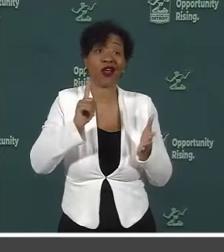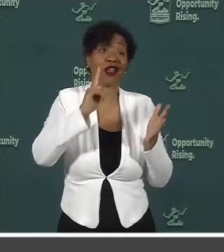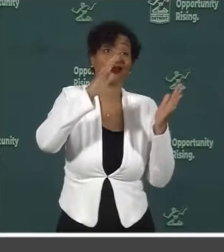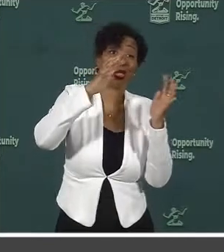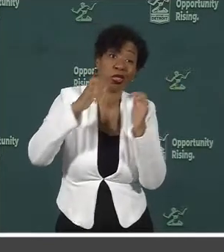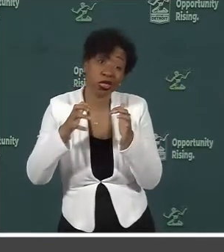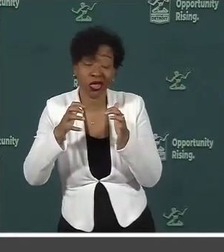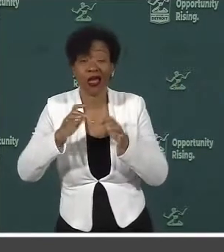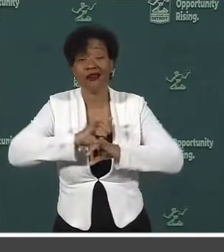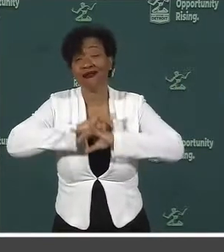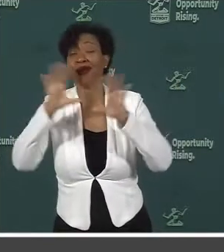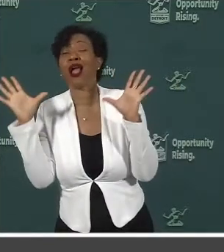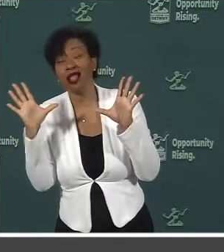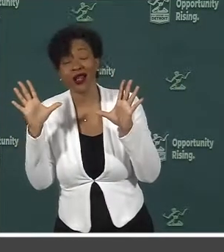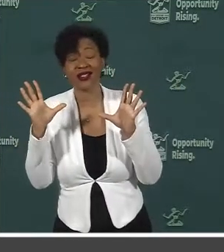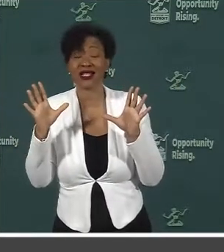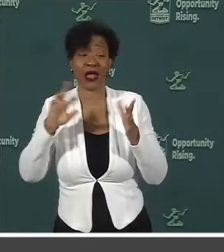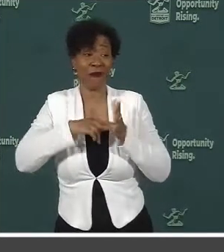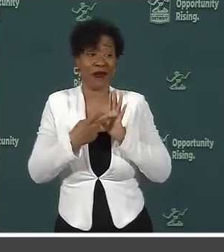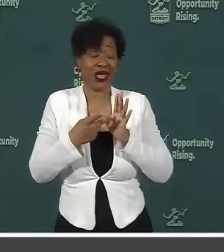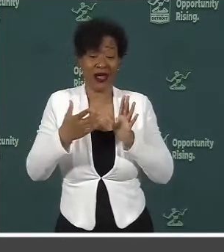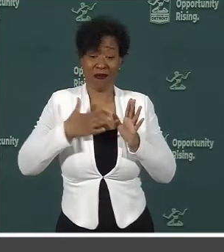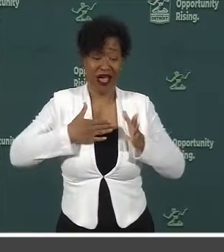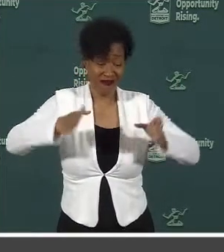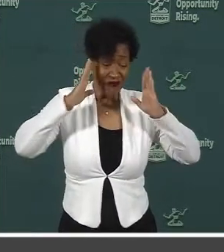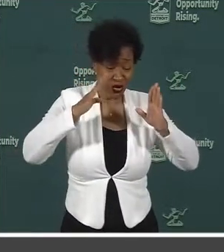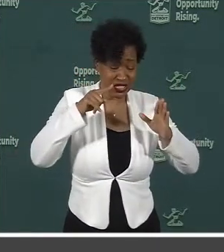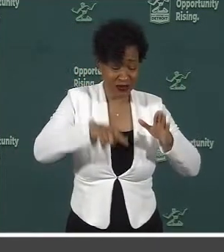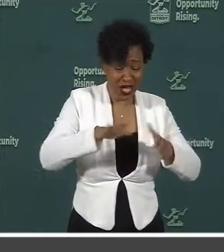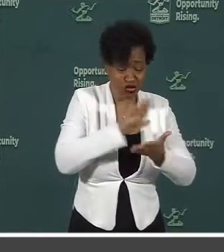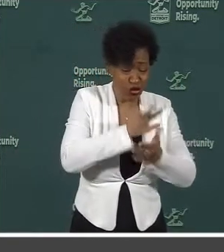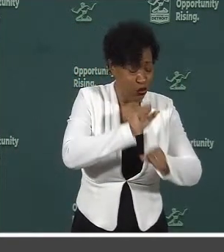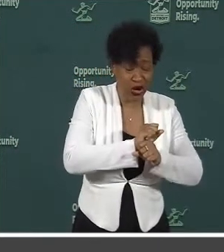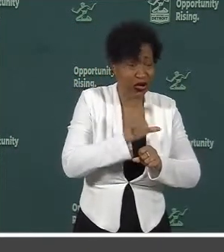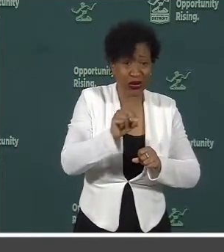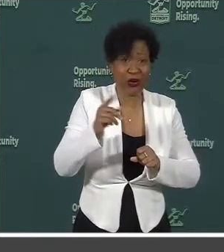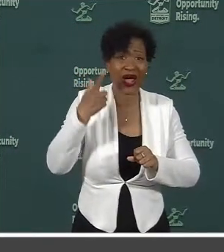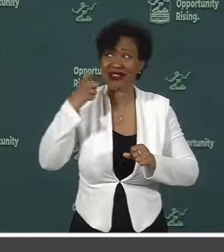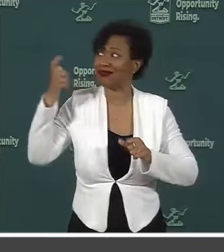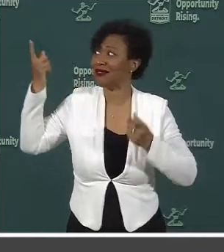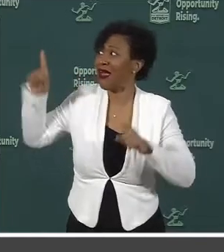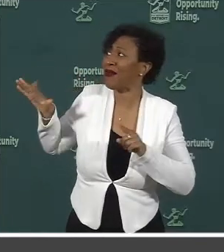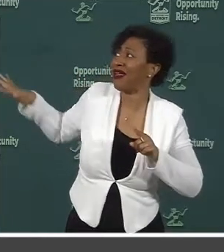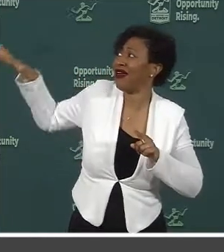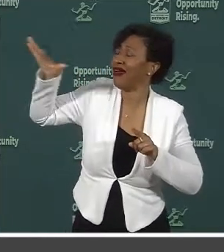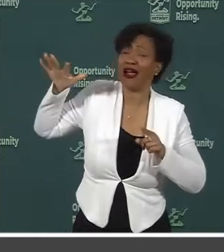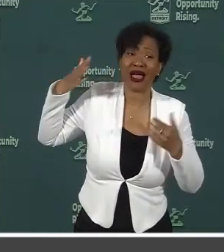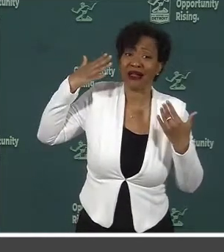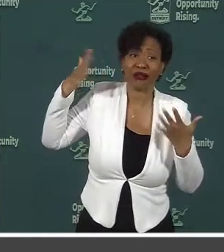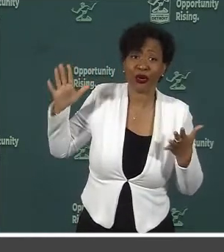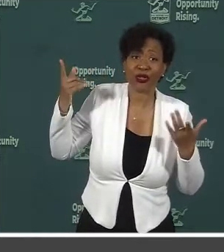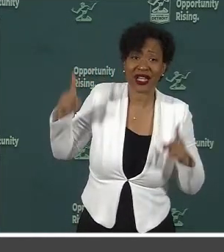TO SCHOOL WASN'T YOUR FOCUS YOU MIGHT HAVE BEEN IN A FAMILY WHERE YOU HAD A DROP OUT OF SCHOOL TO BRING MONEY IN AND YOU DID NOT COMPLETE THAT